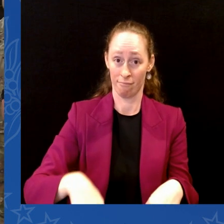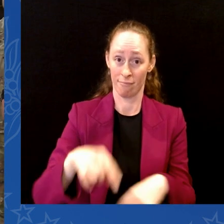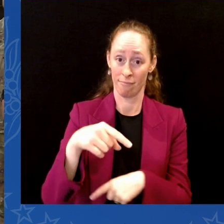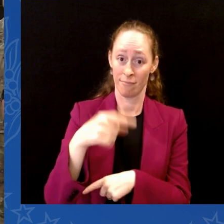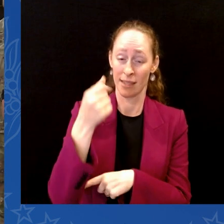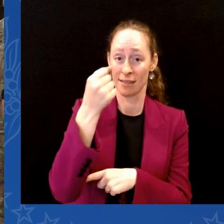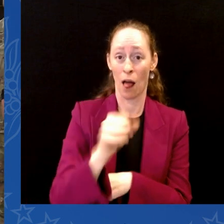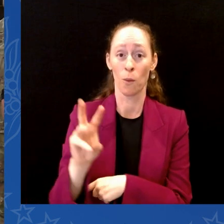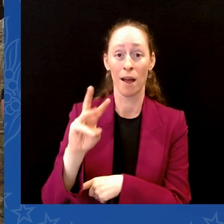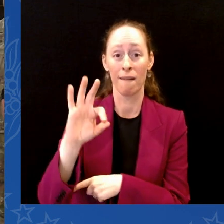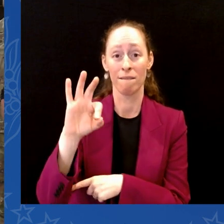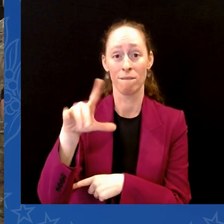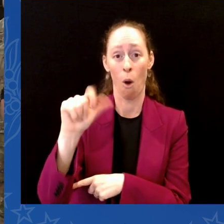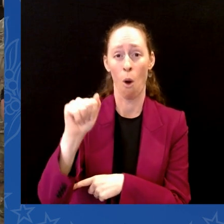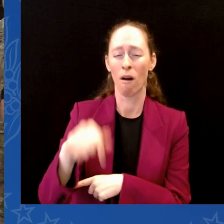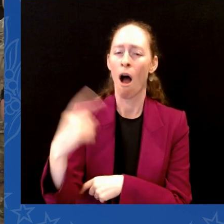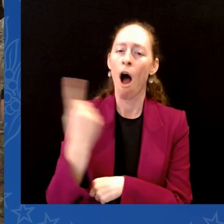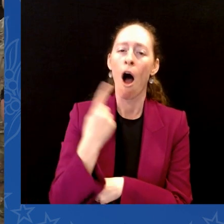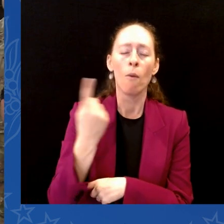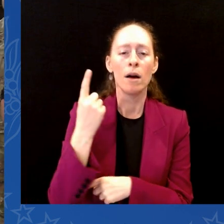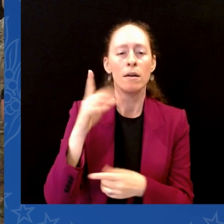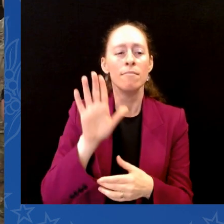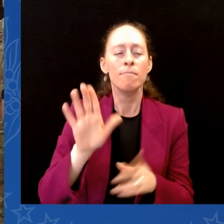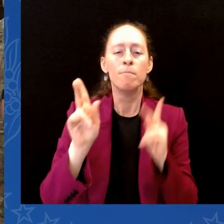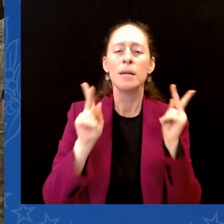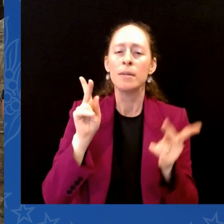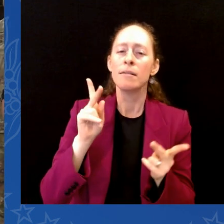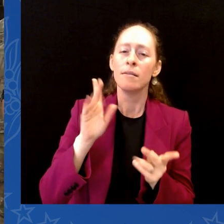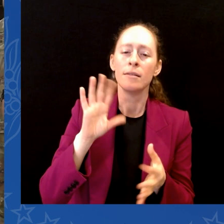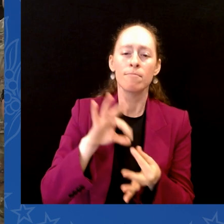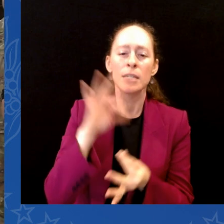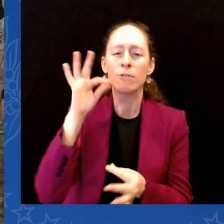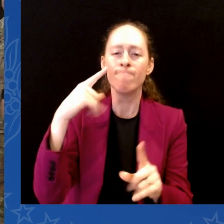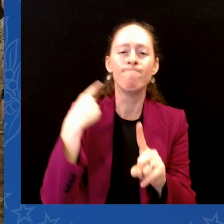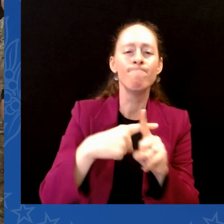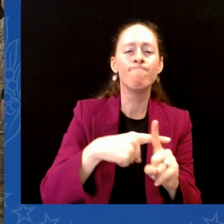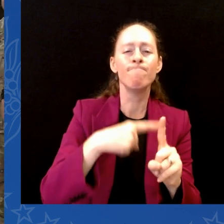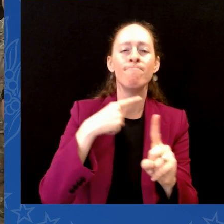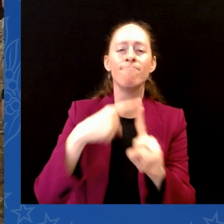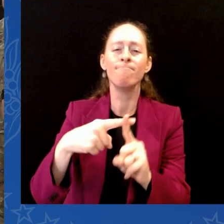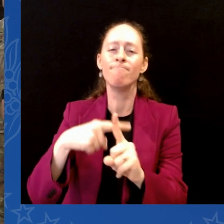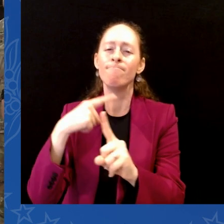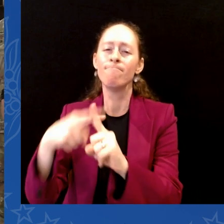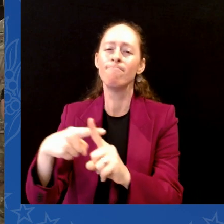When I'm meeting with people that have lost everything that are 85, 90 years old in shelters,